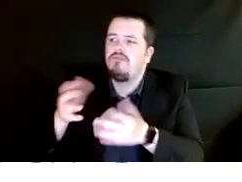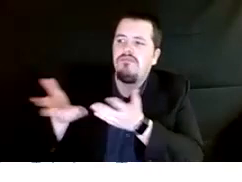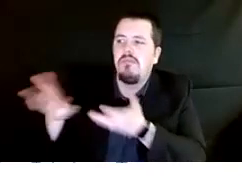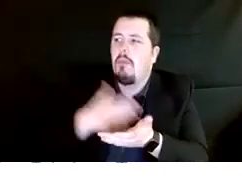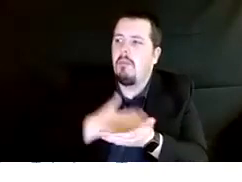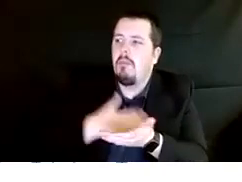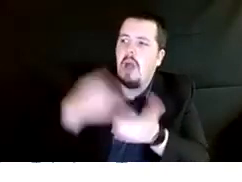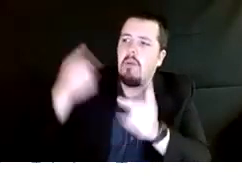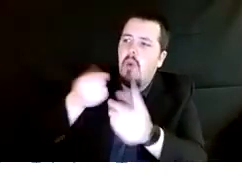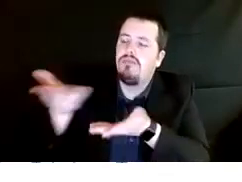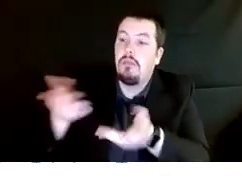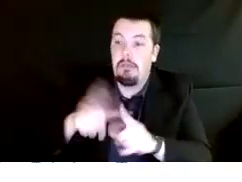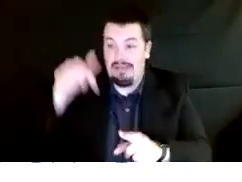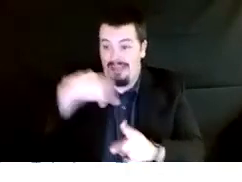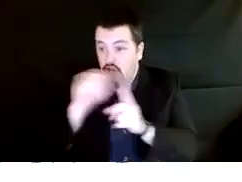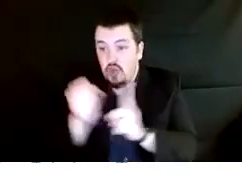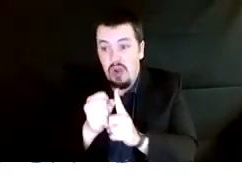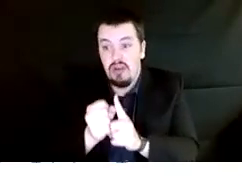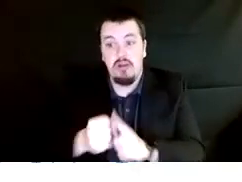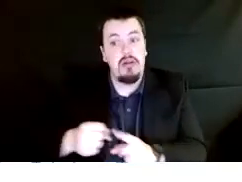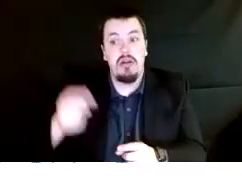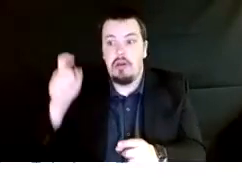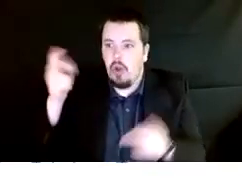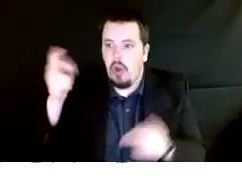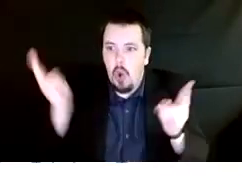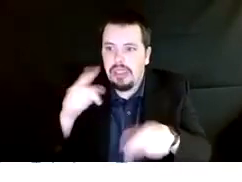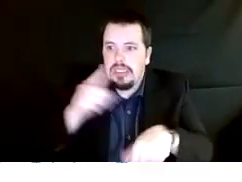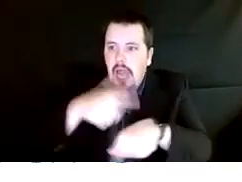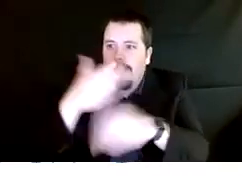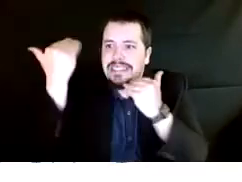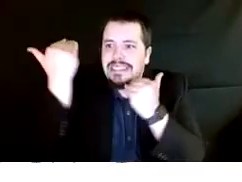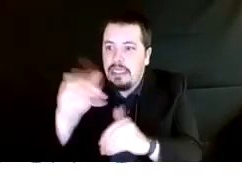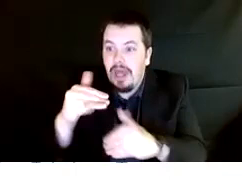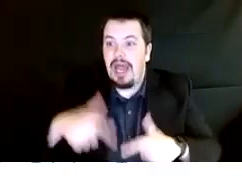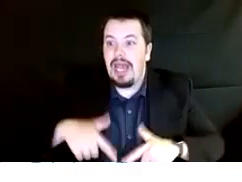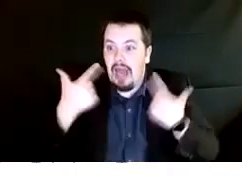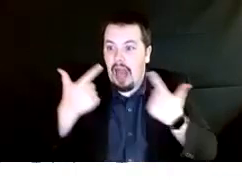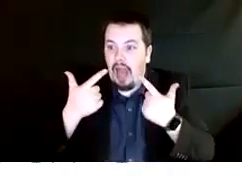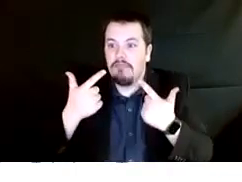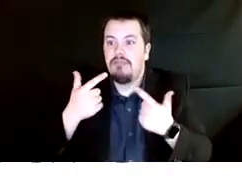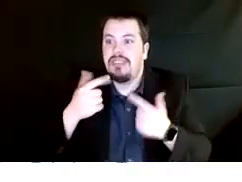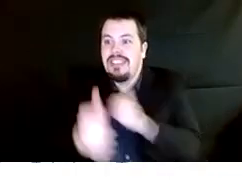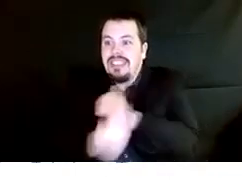urgency was at the forefront, lives were at stake, people with disabilities lives were at stake